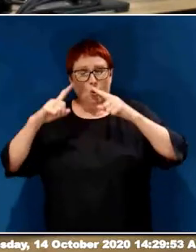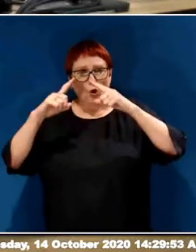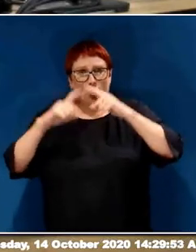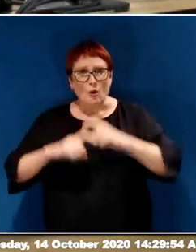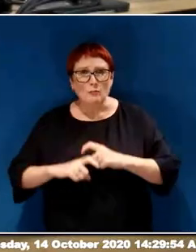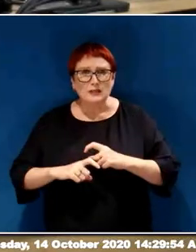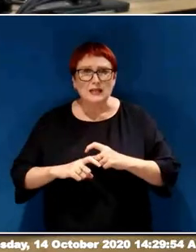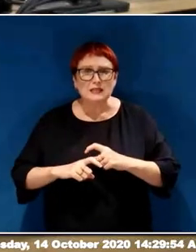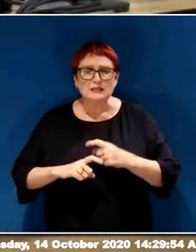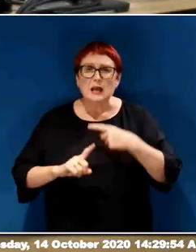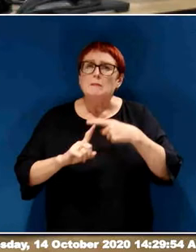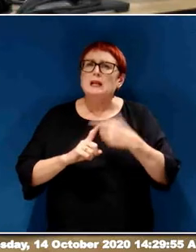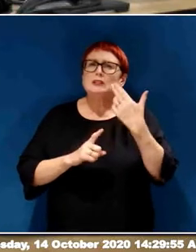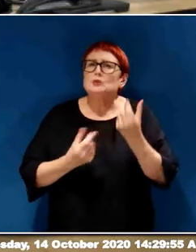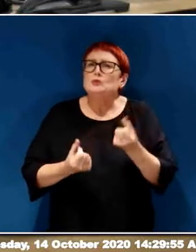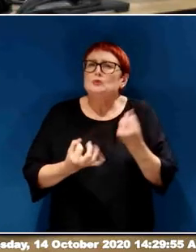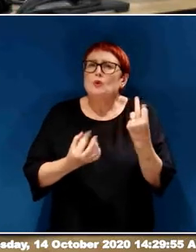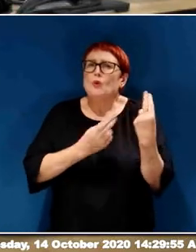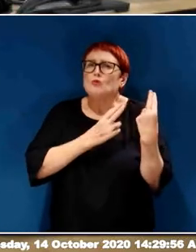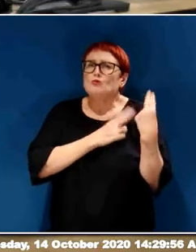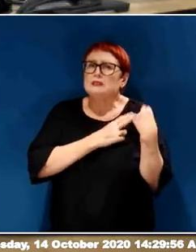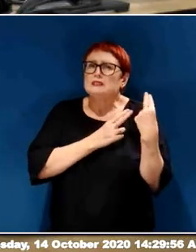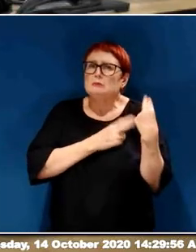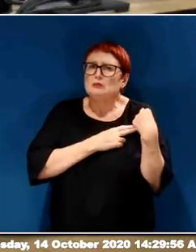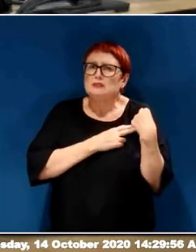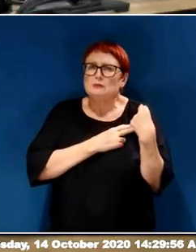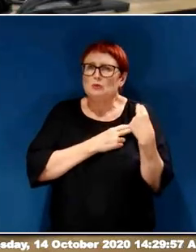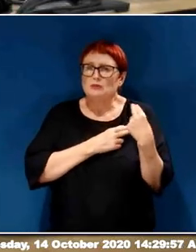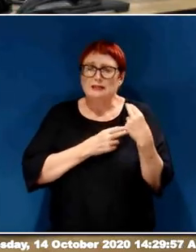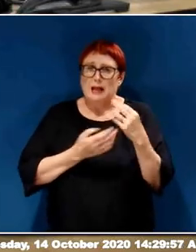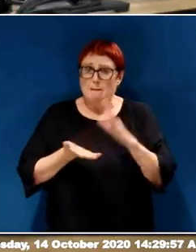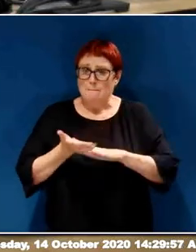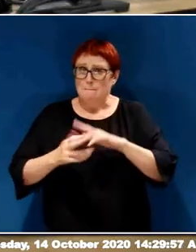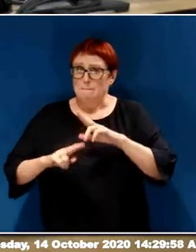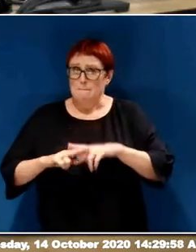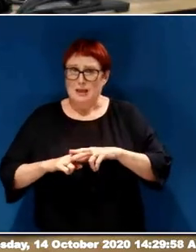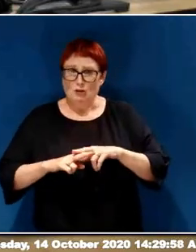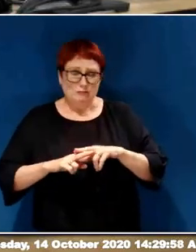process. But what I want you to tell us about in terms of your experience